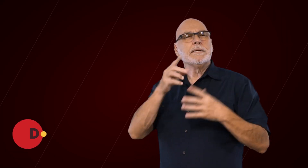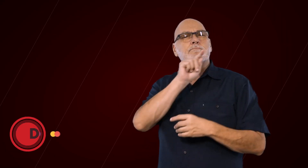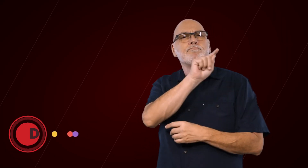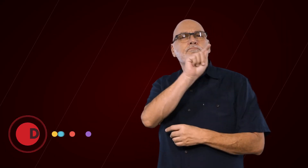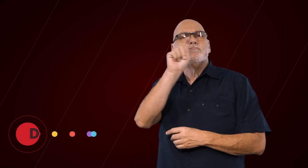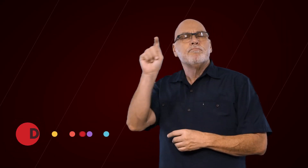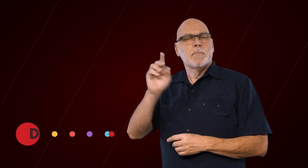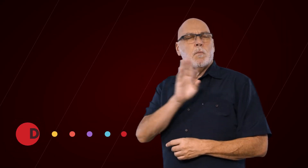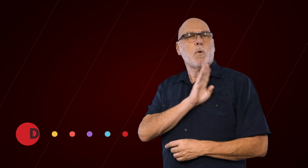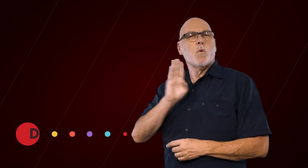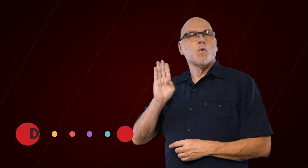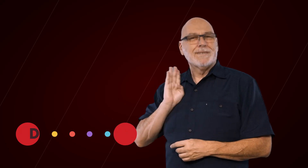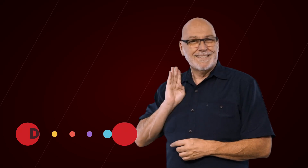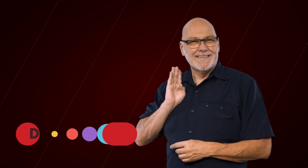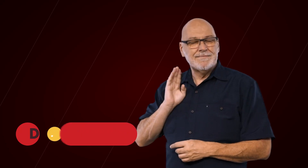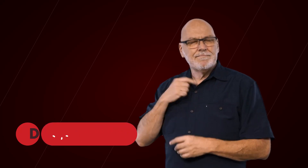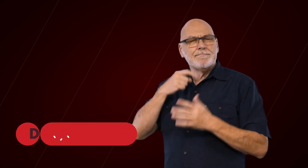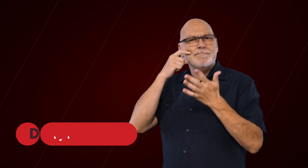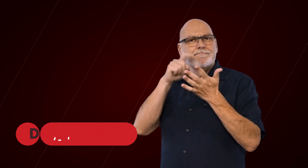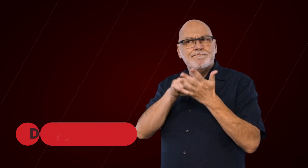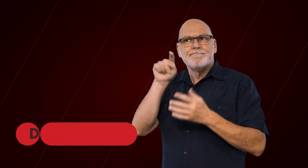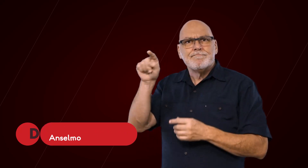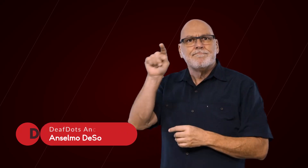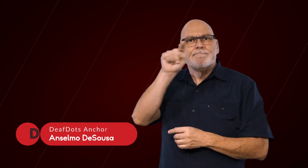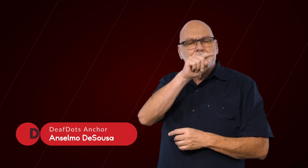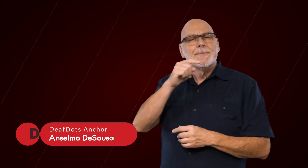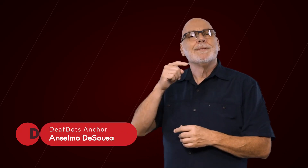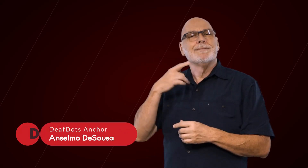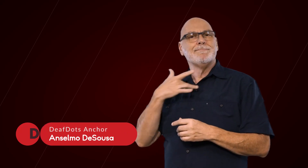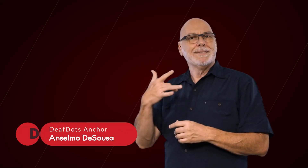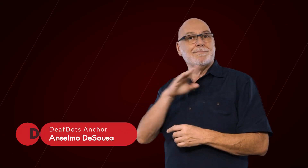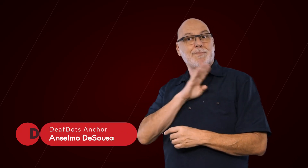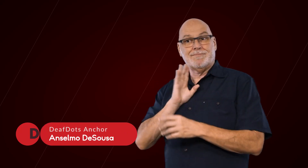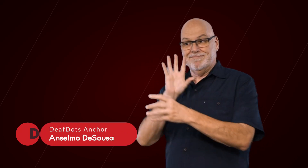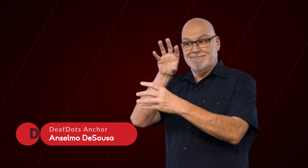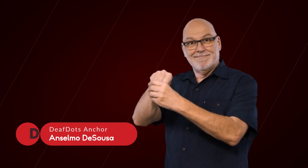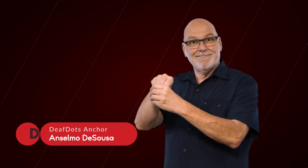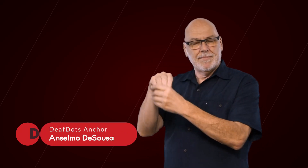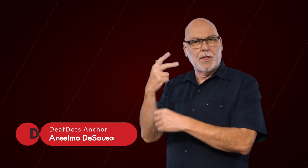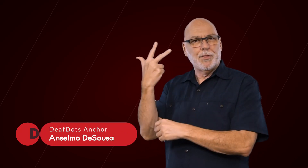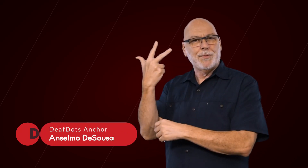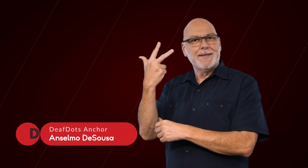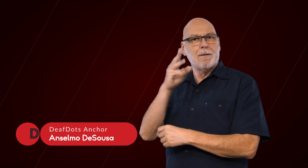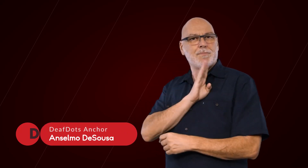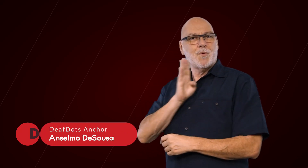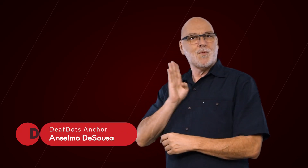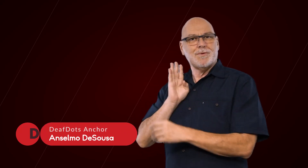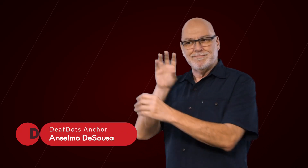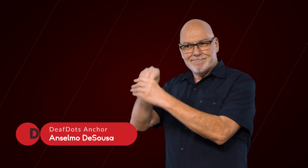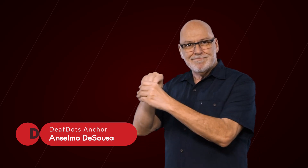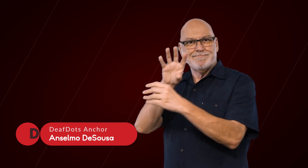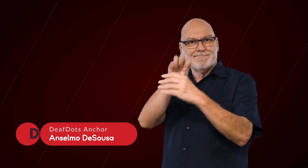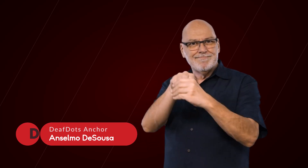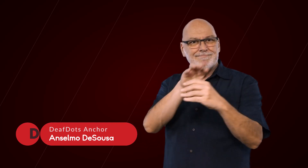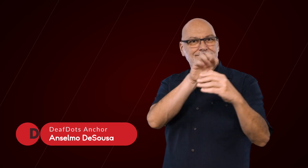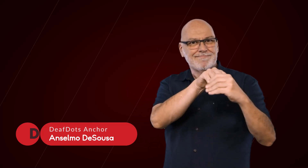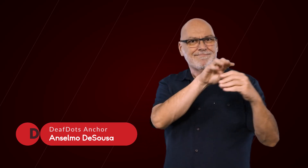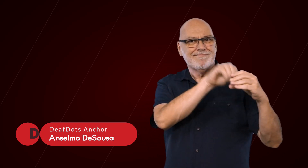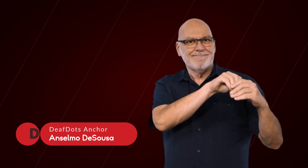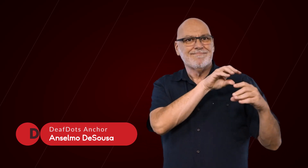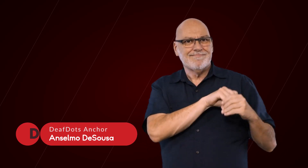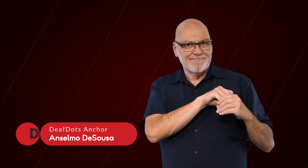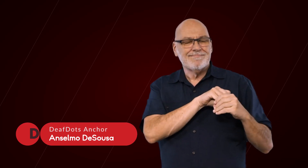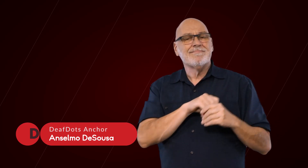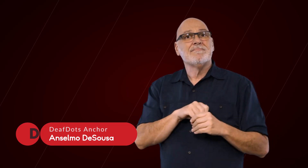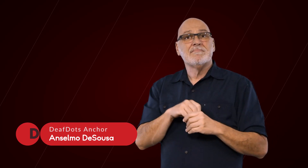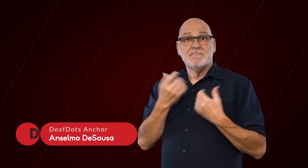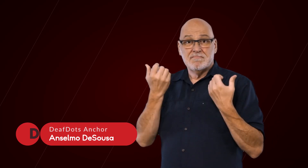[Anselmo]: With only 3 people remaining on their board,